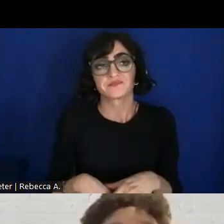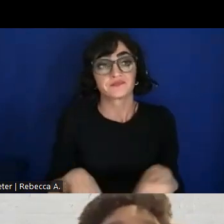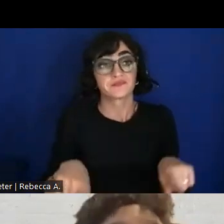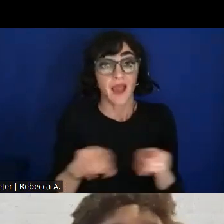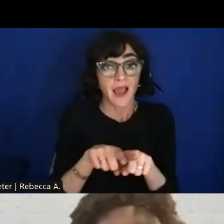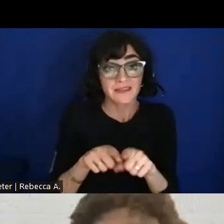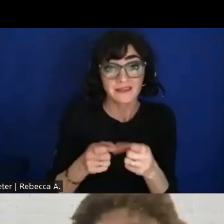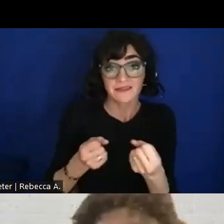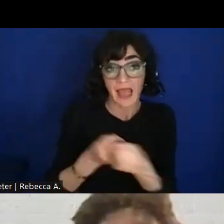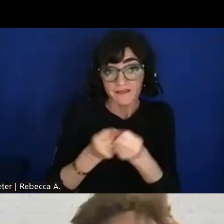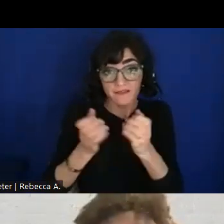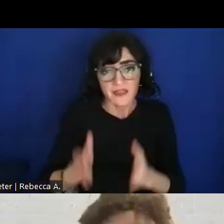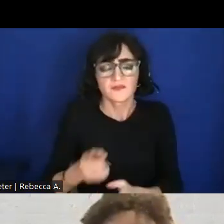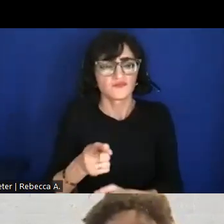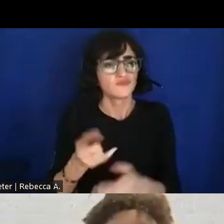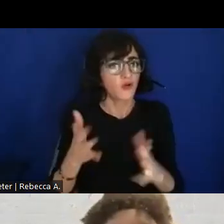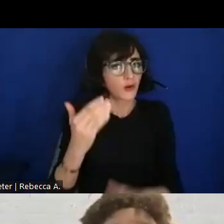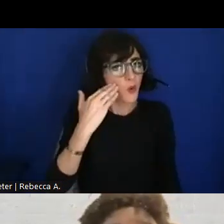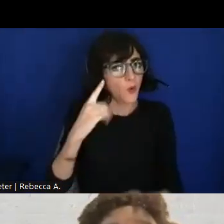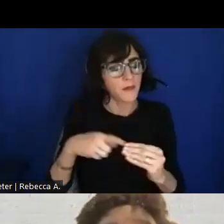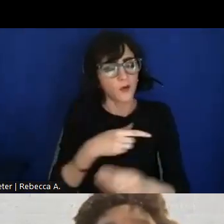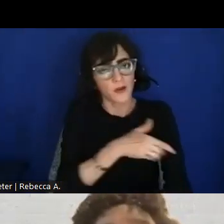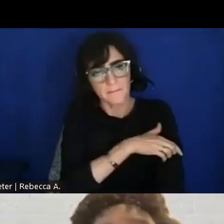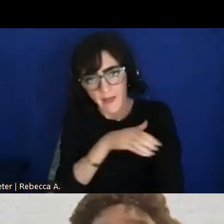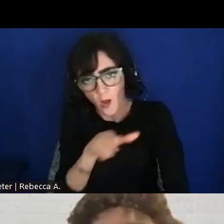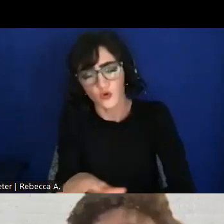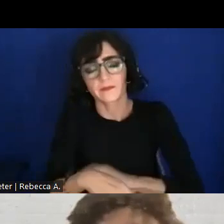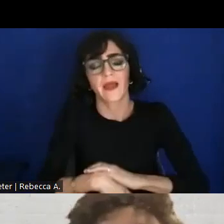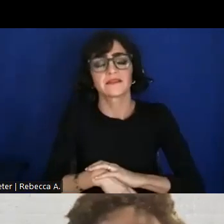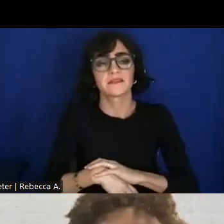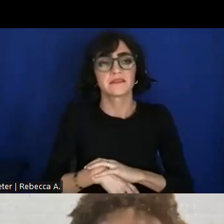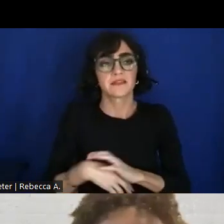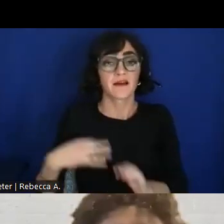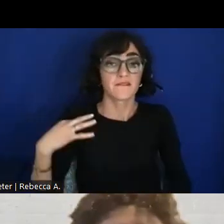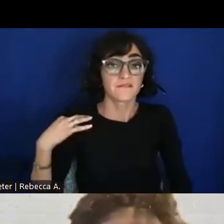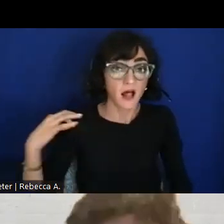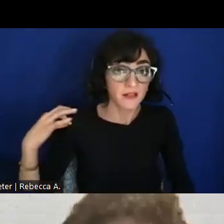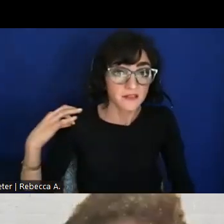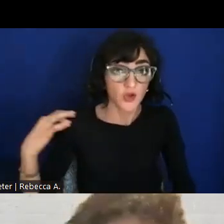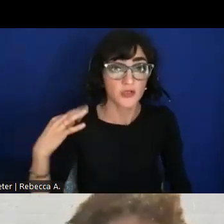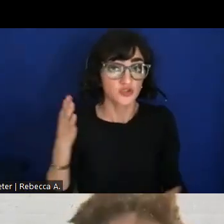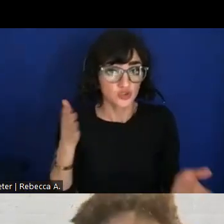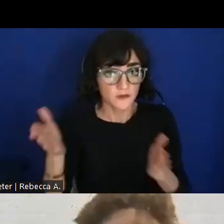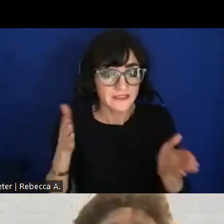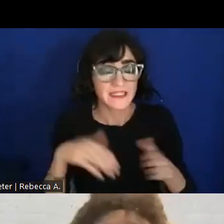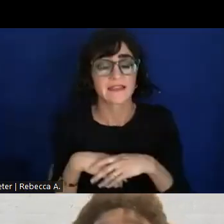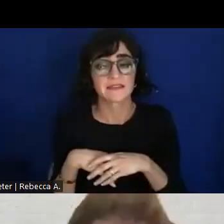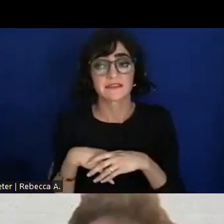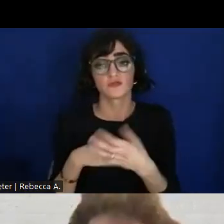already talking about empowerment, and voluntary services, and supporting survivors, self-defining